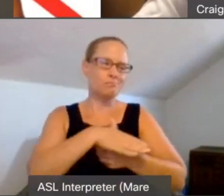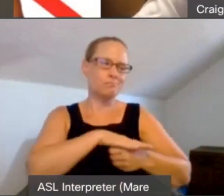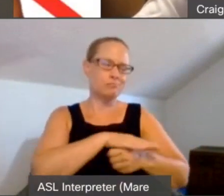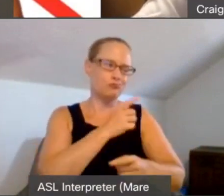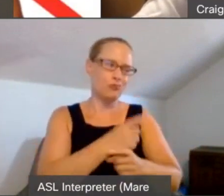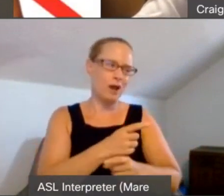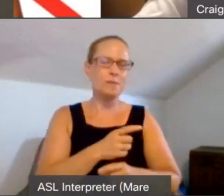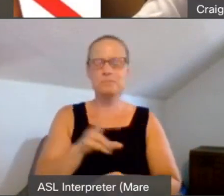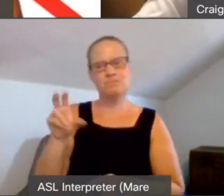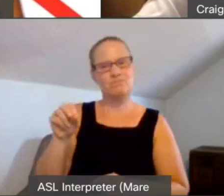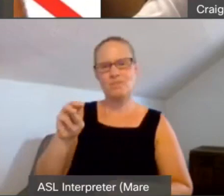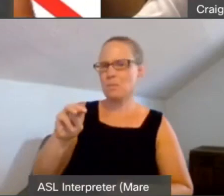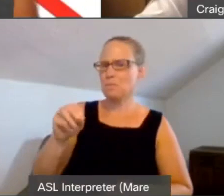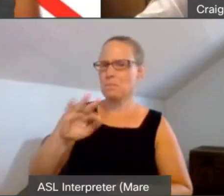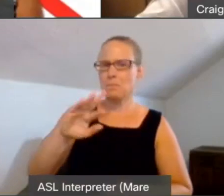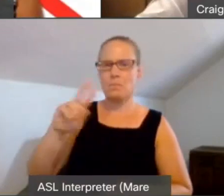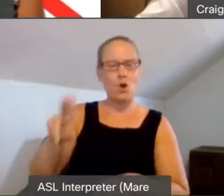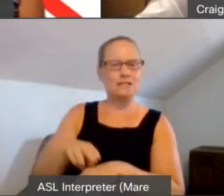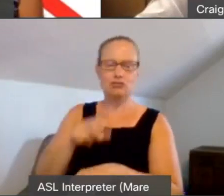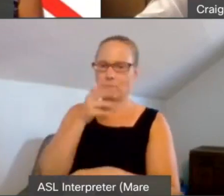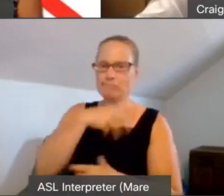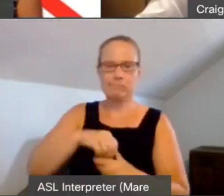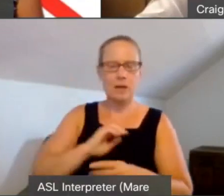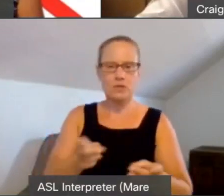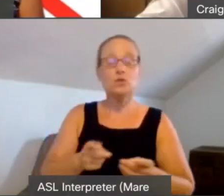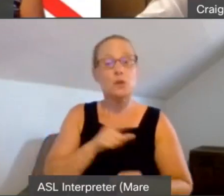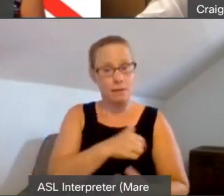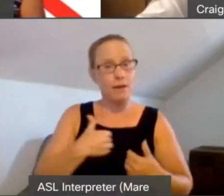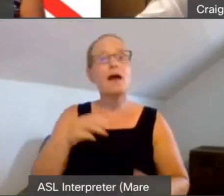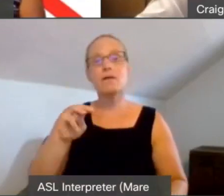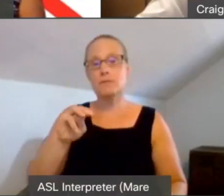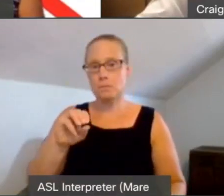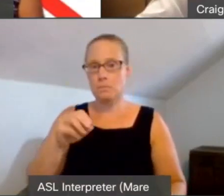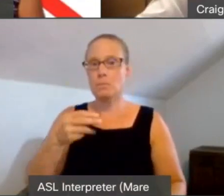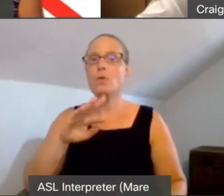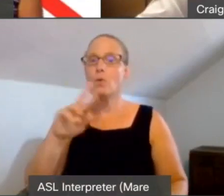No, that's not part of our judicial district. We do have the Mohawk in the Seneca tribal nations.